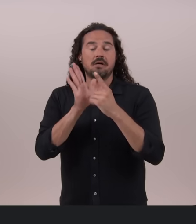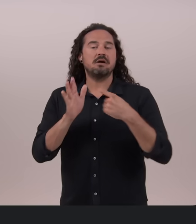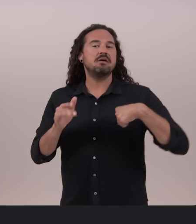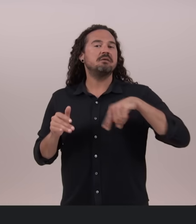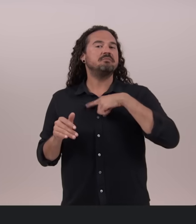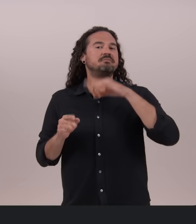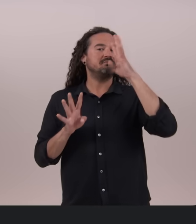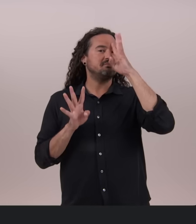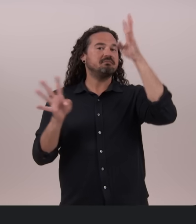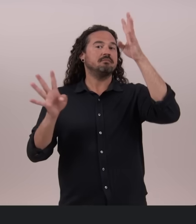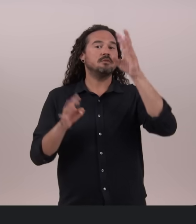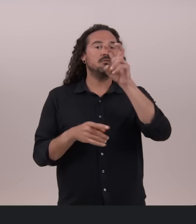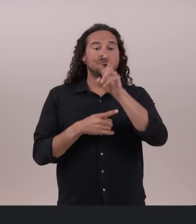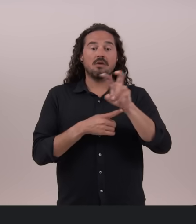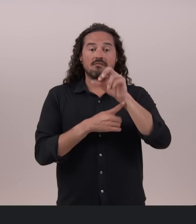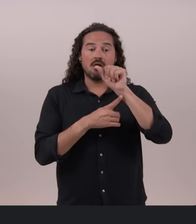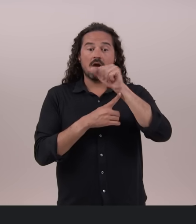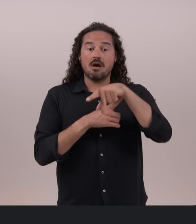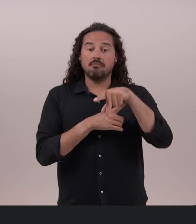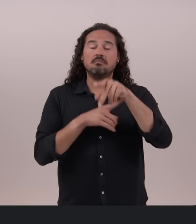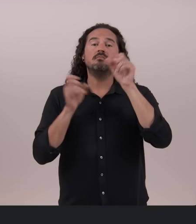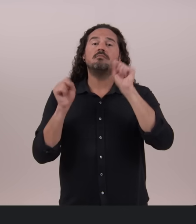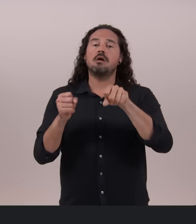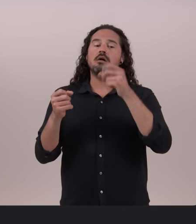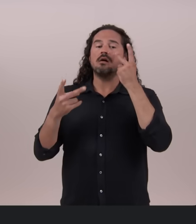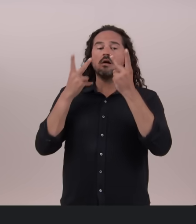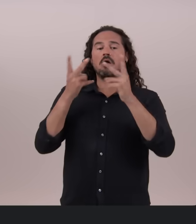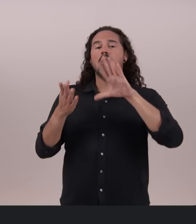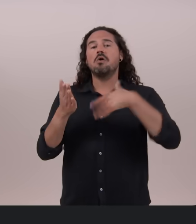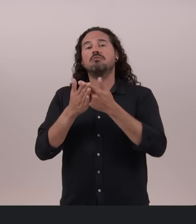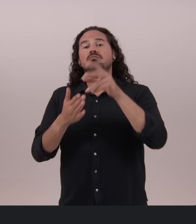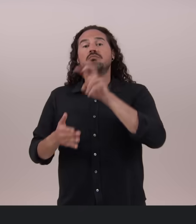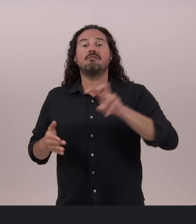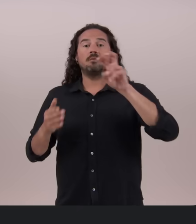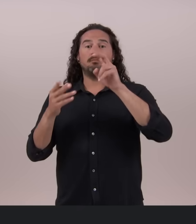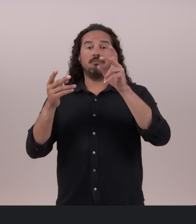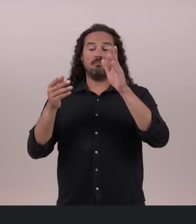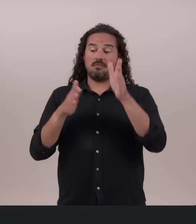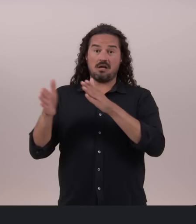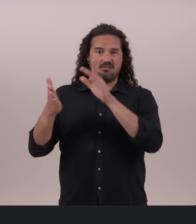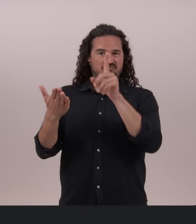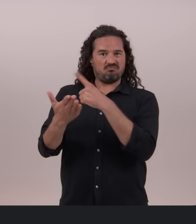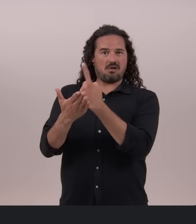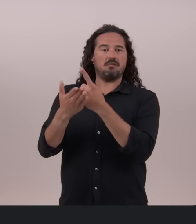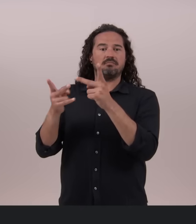You can use it to view all your travel plans in one place, or transcribe audio diary entries